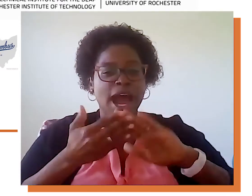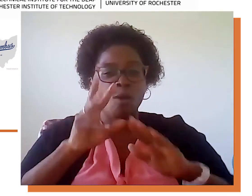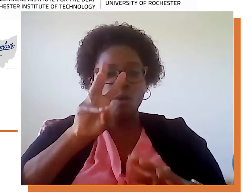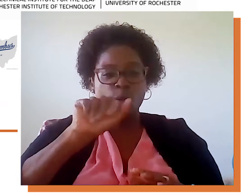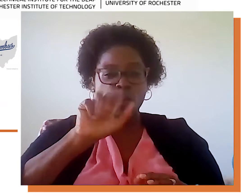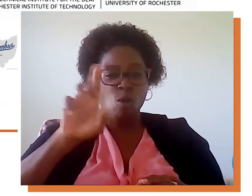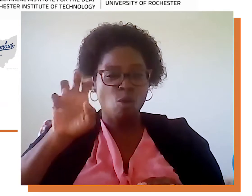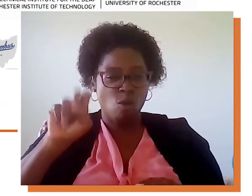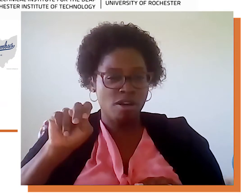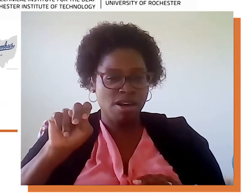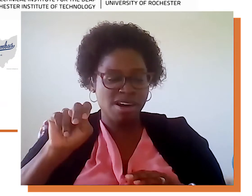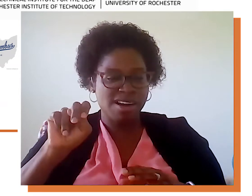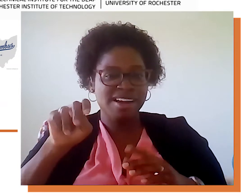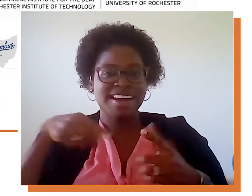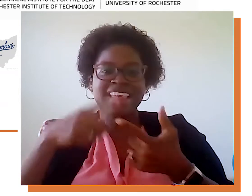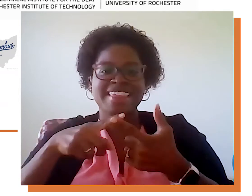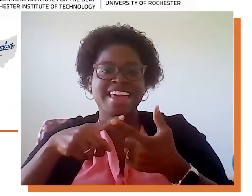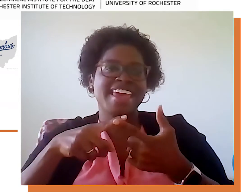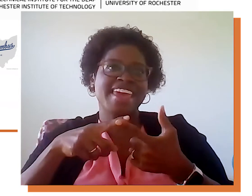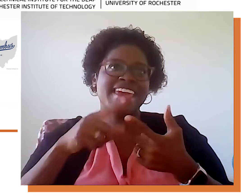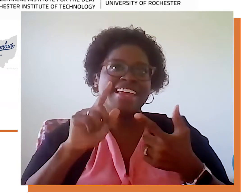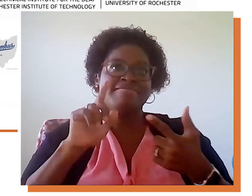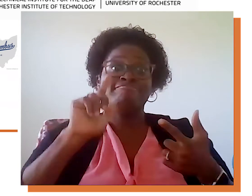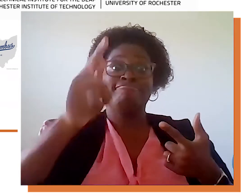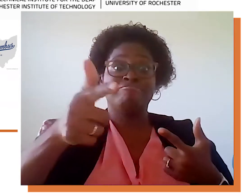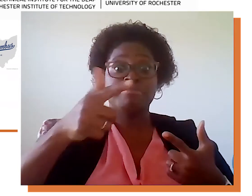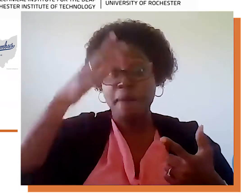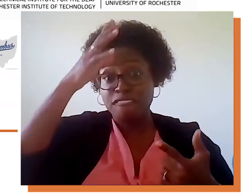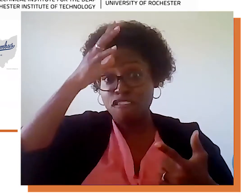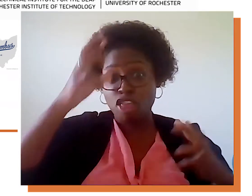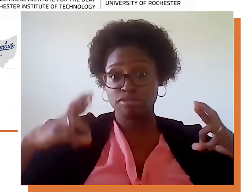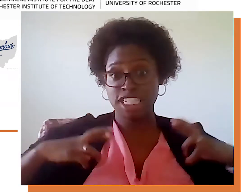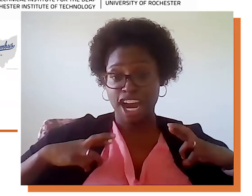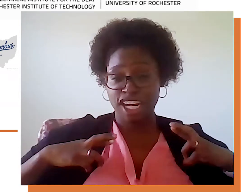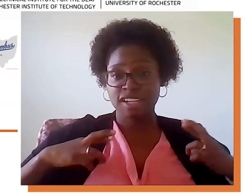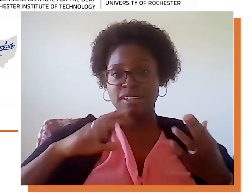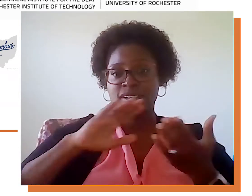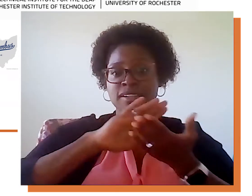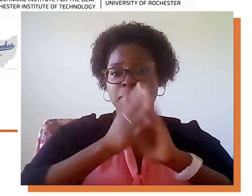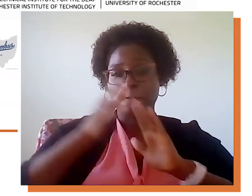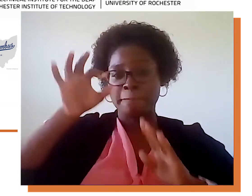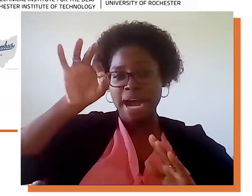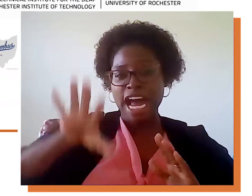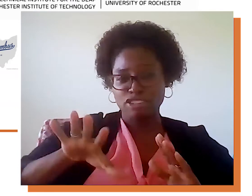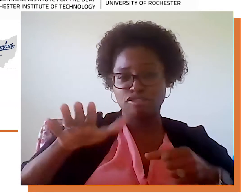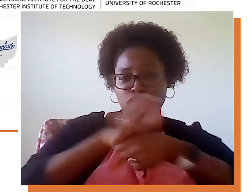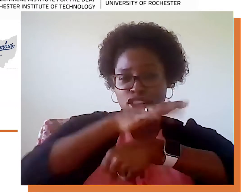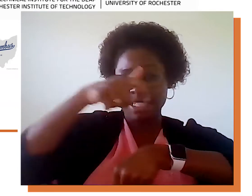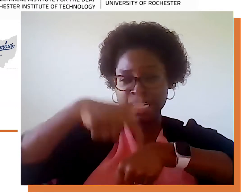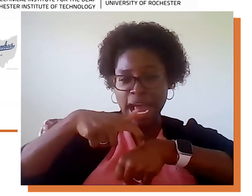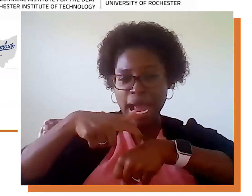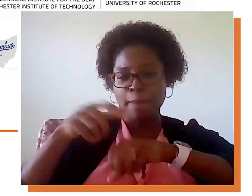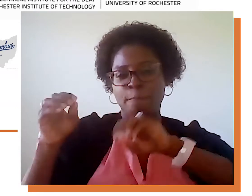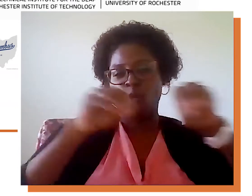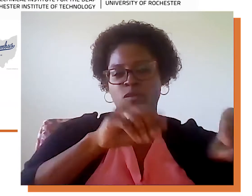I grew up in a very small town called Warren, Ohio, and after my dad retired-- he was a pastor full-time-